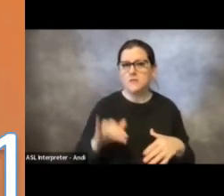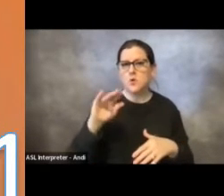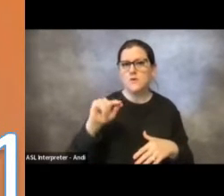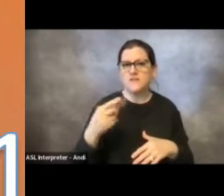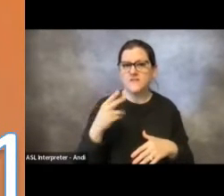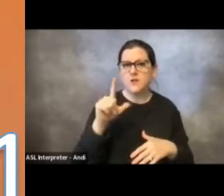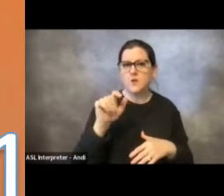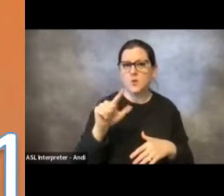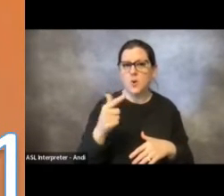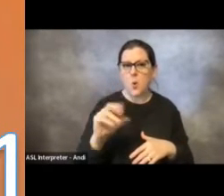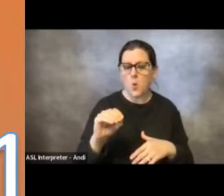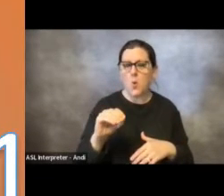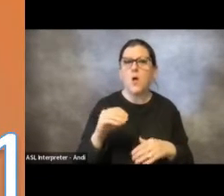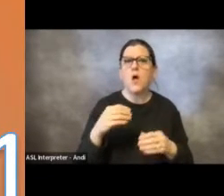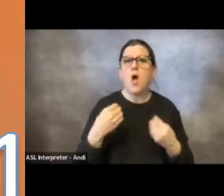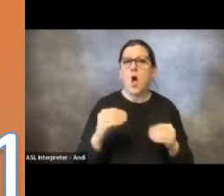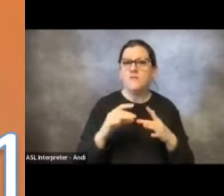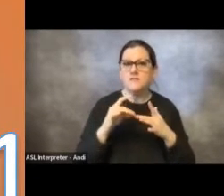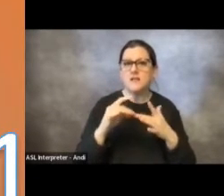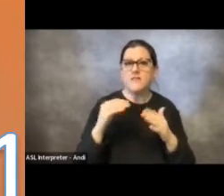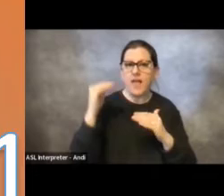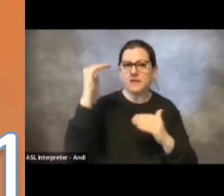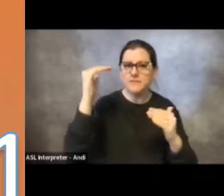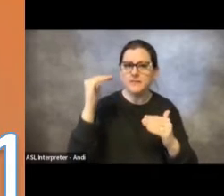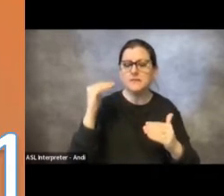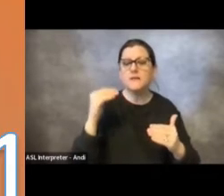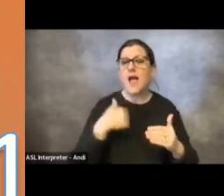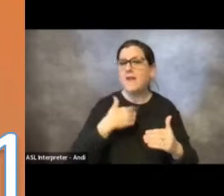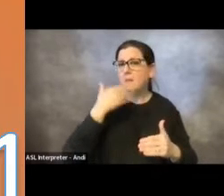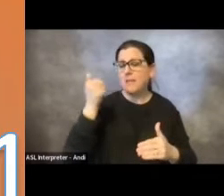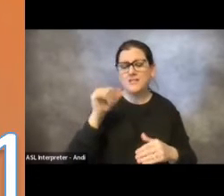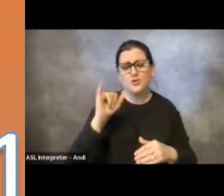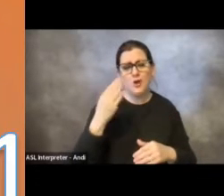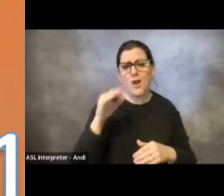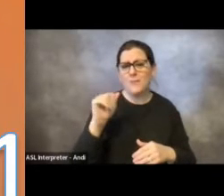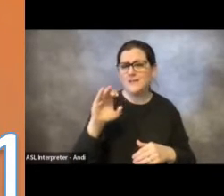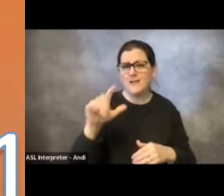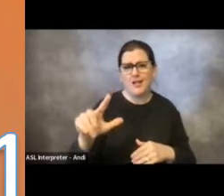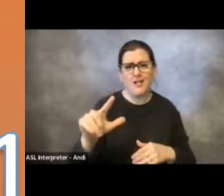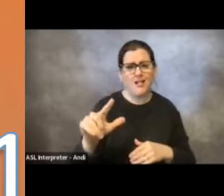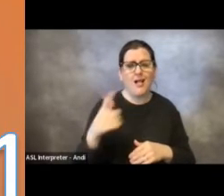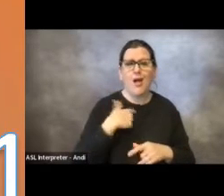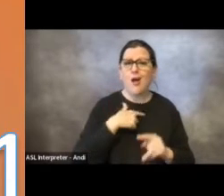Advancement. I tell people, I have the best job at ACL, because our team, we spend all